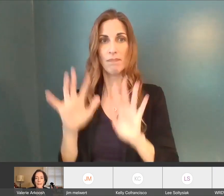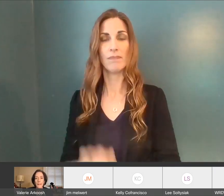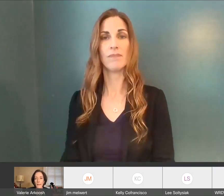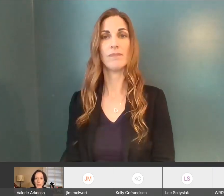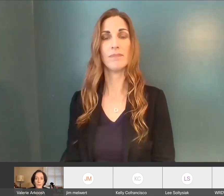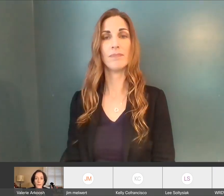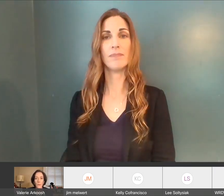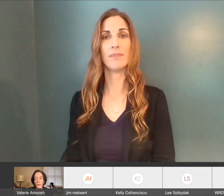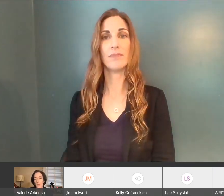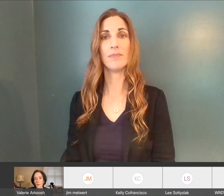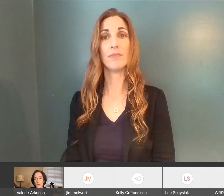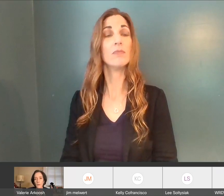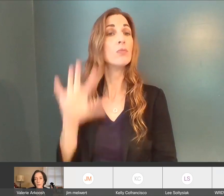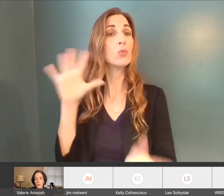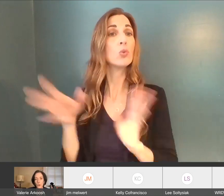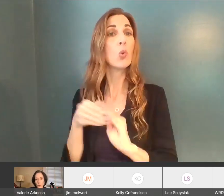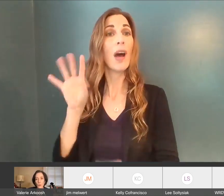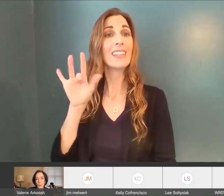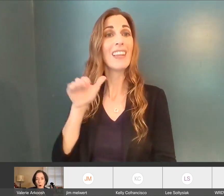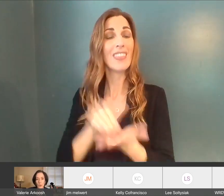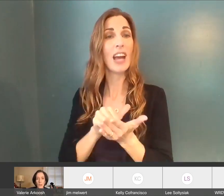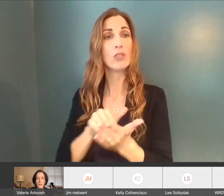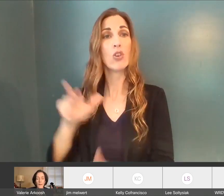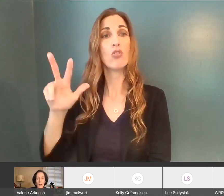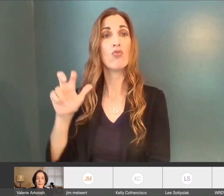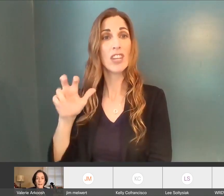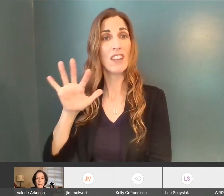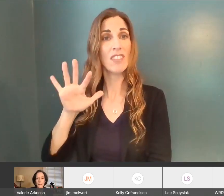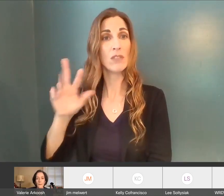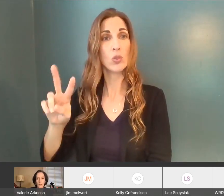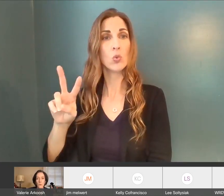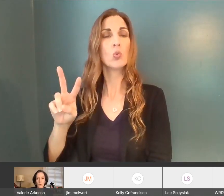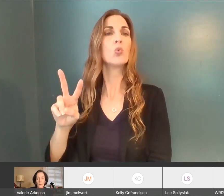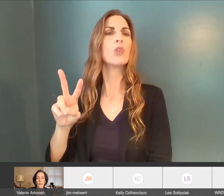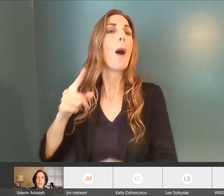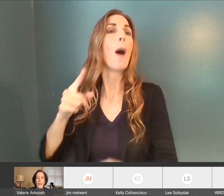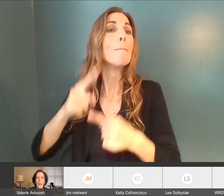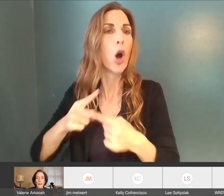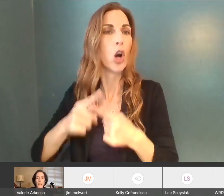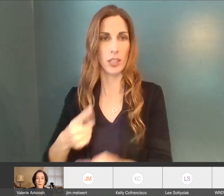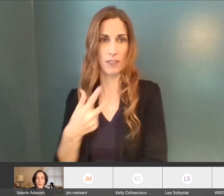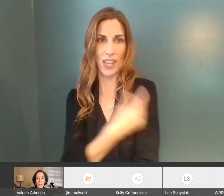18,352 partially vaccinated individuals have been entered